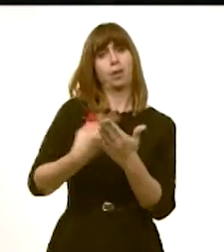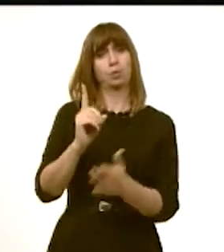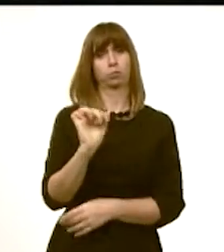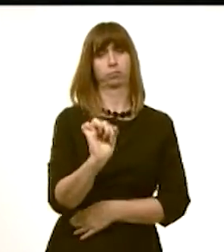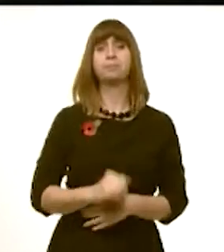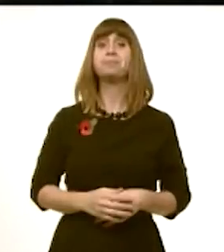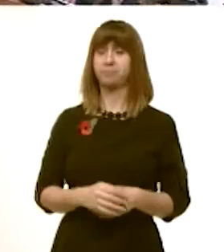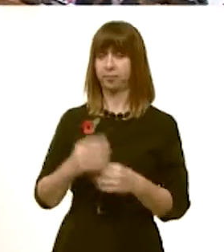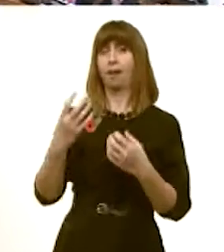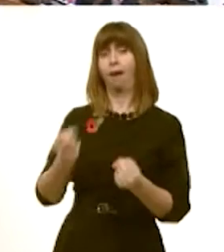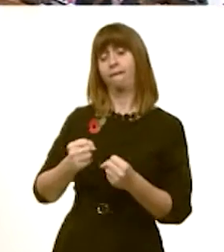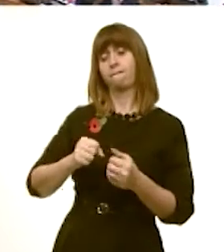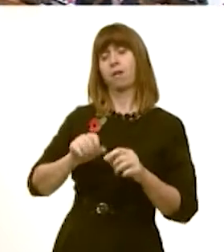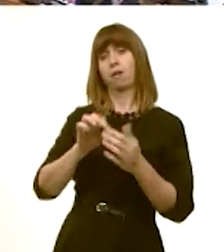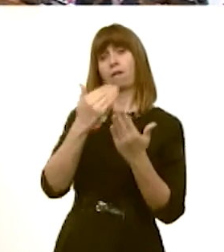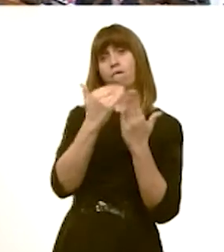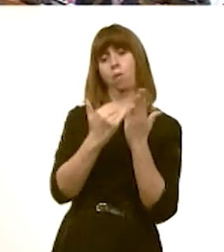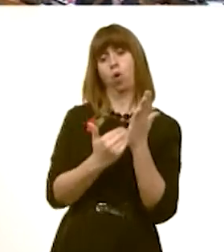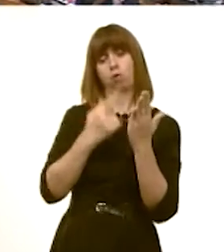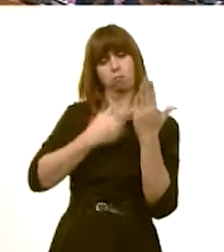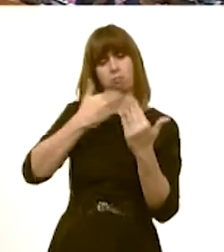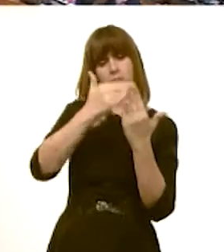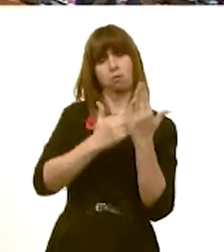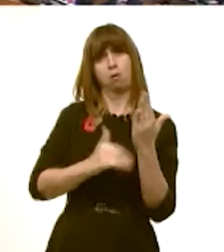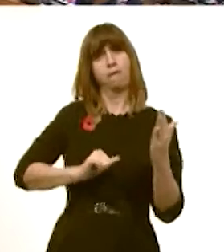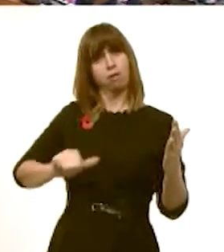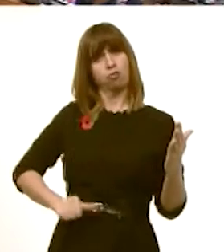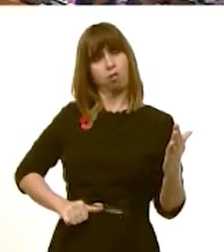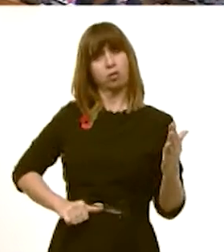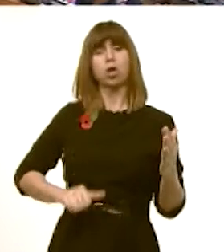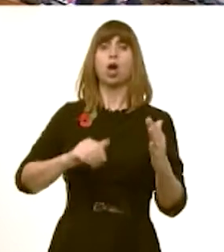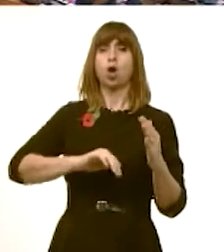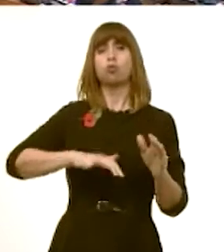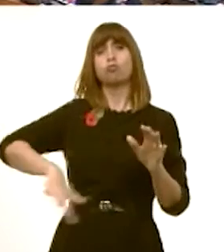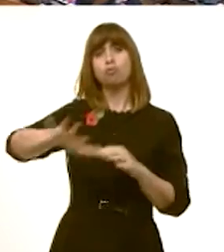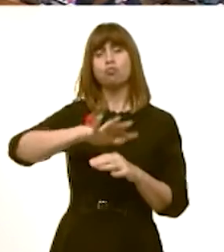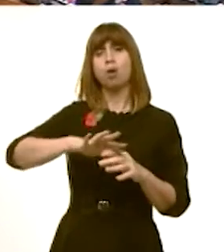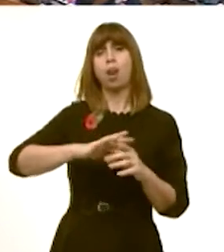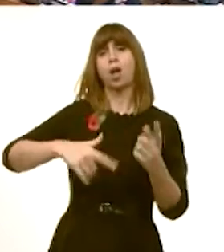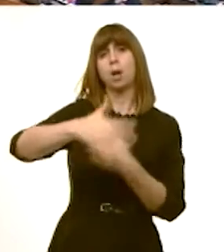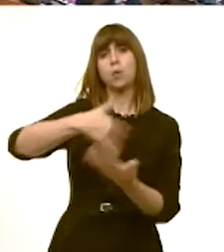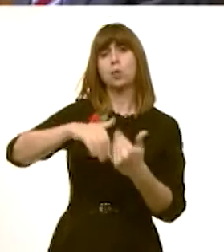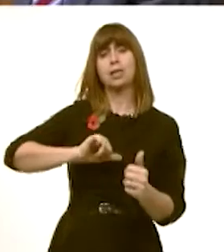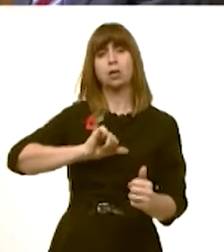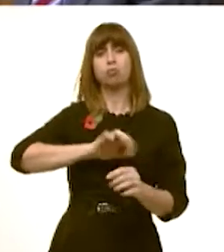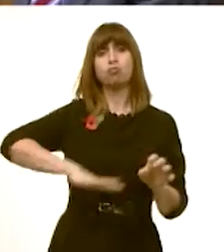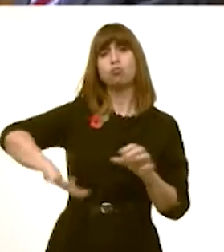Our upcoming strategic framework for agriculture and our ambitious new initiatives under the Welsh Government Rural CommunitiesóRural Development programme, such as the sustainable